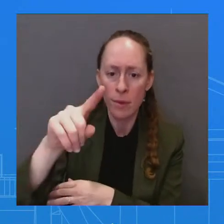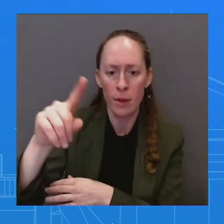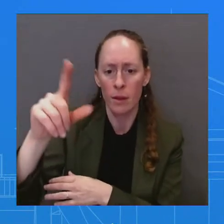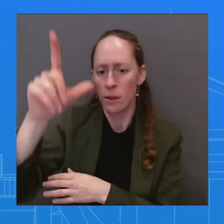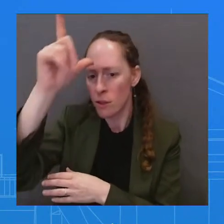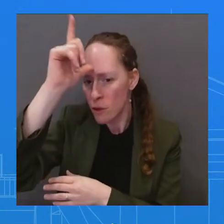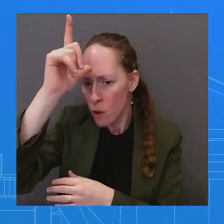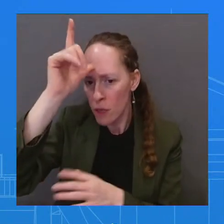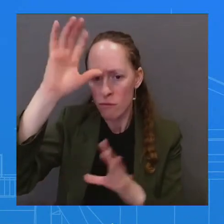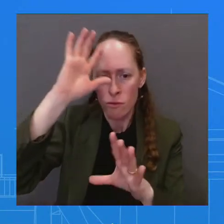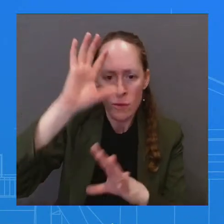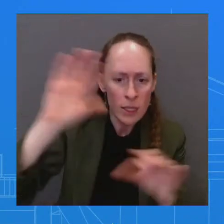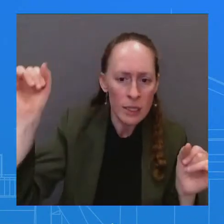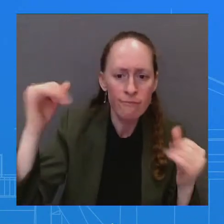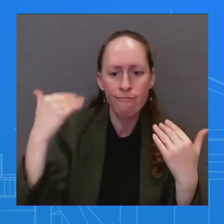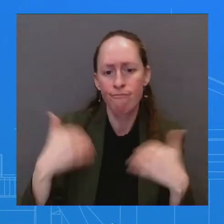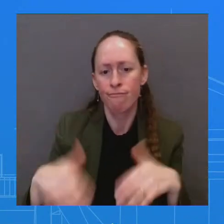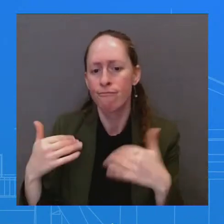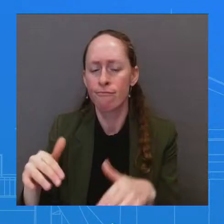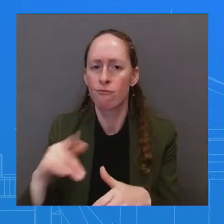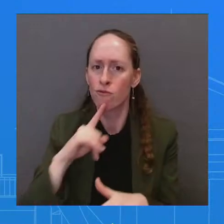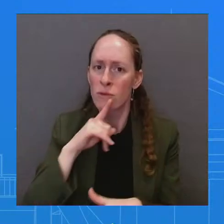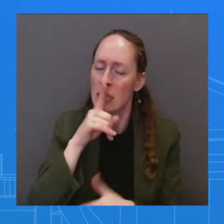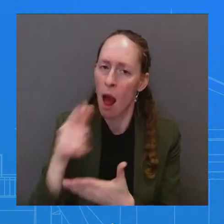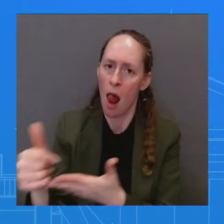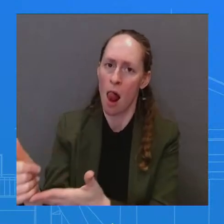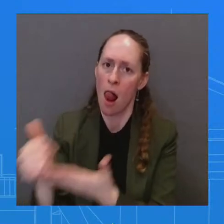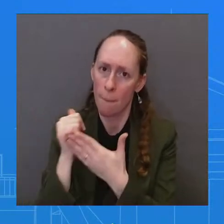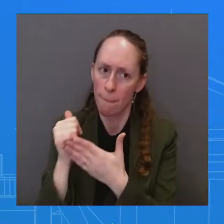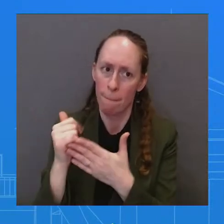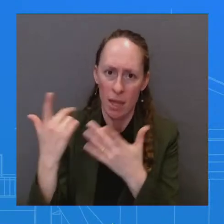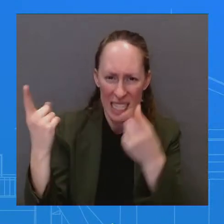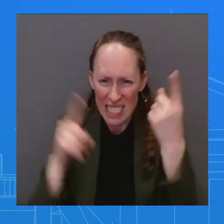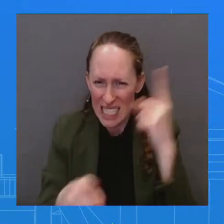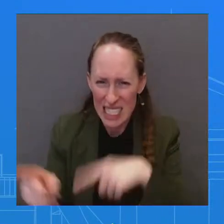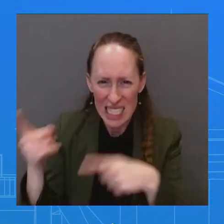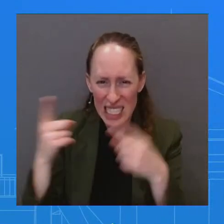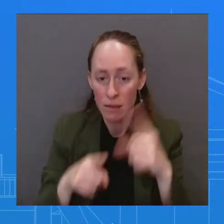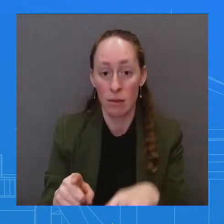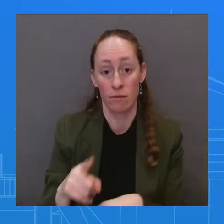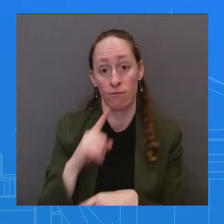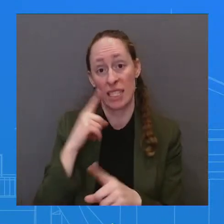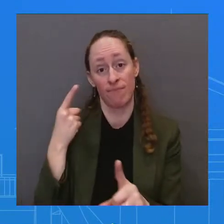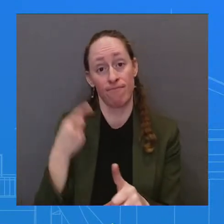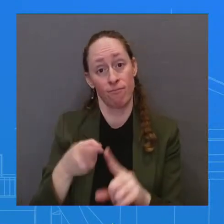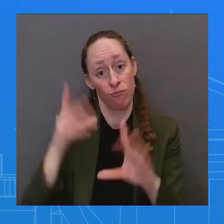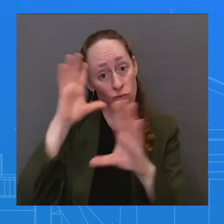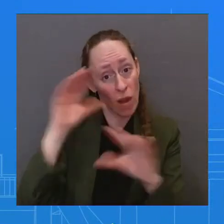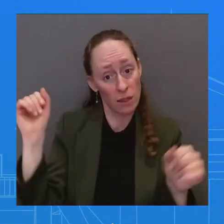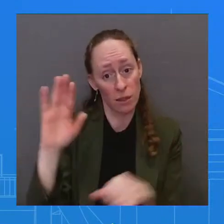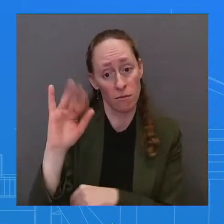here in terms of getting humanitarian assistance in. And we have been able to get now much more over the last few days